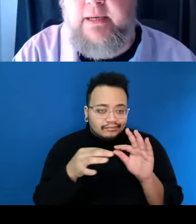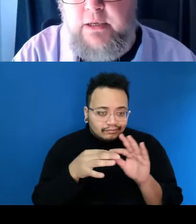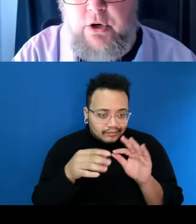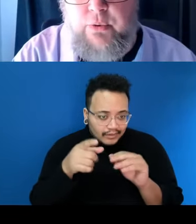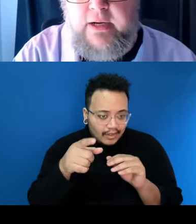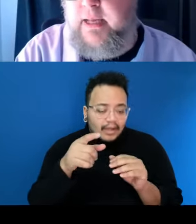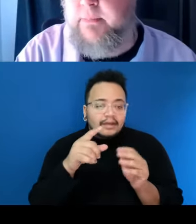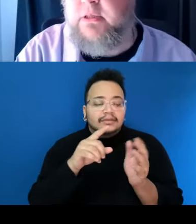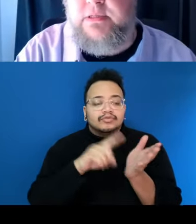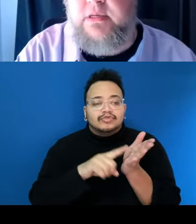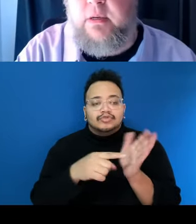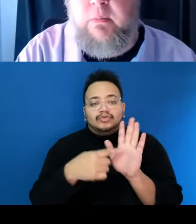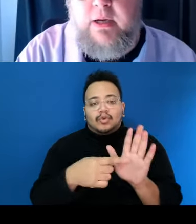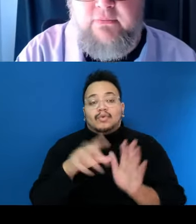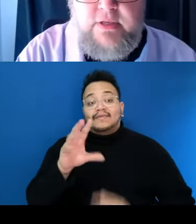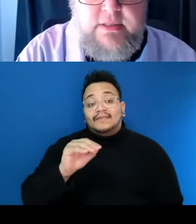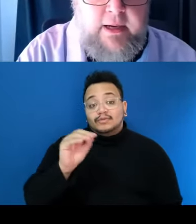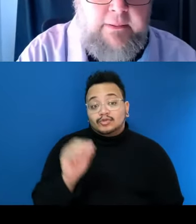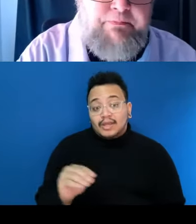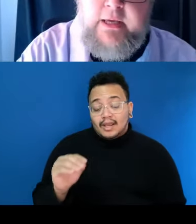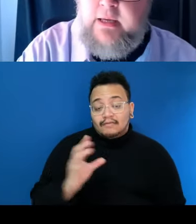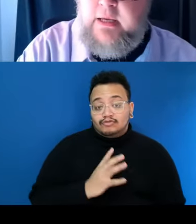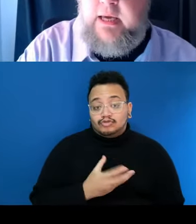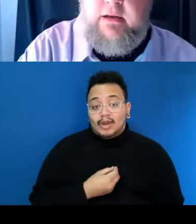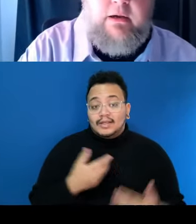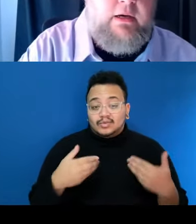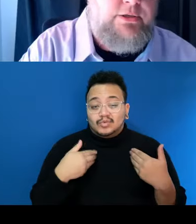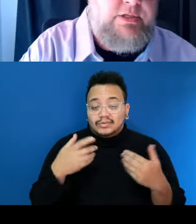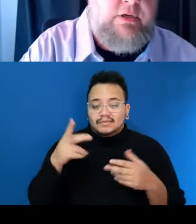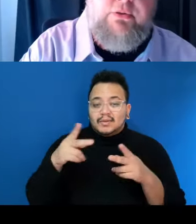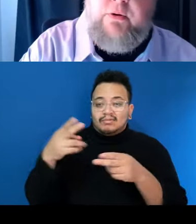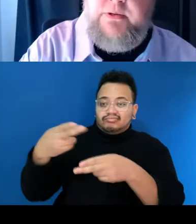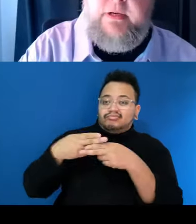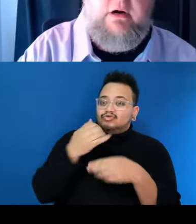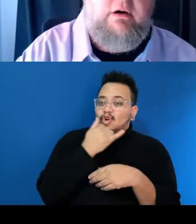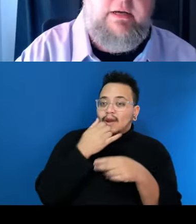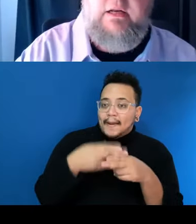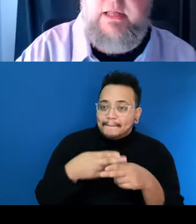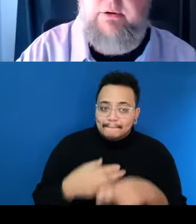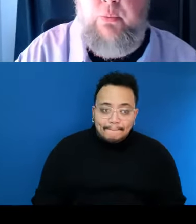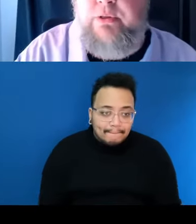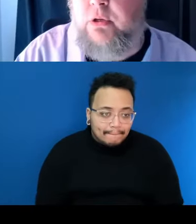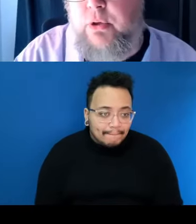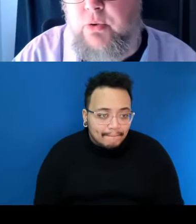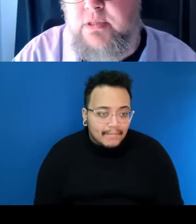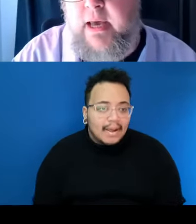by an incorrect name at least some of the time. And just under 30% are not allowed to wear the clothes